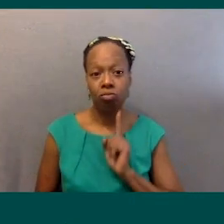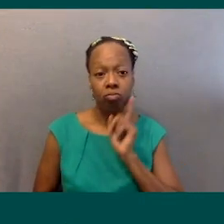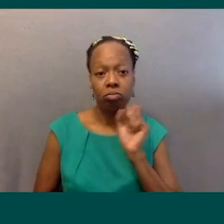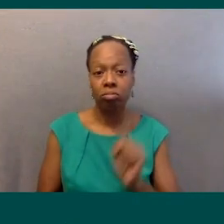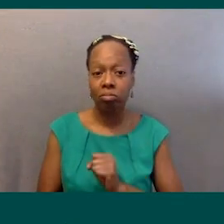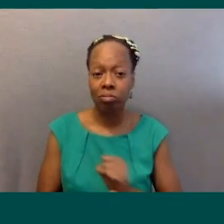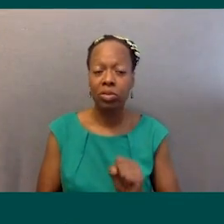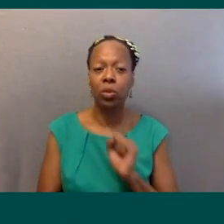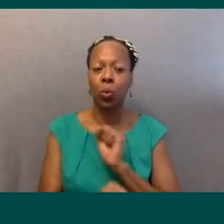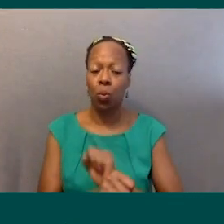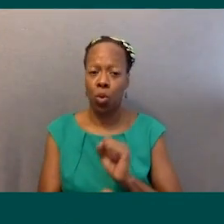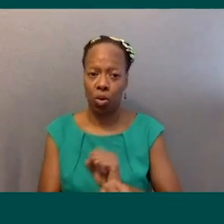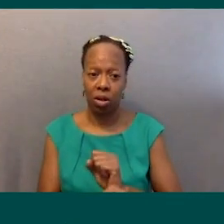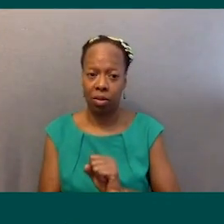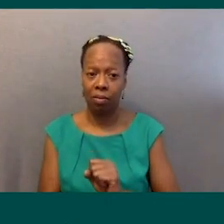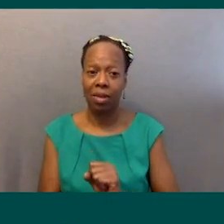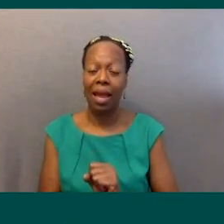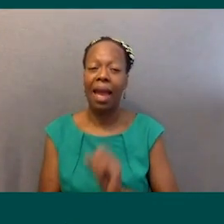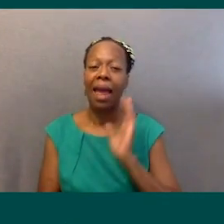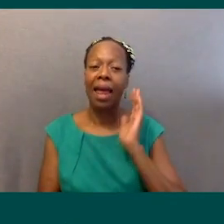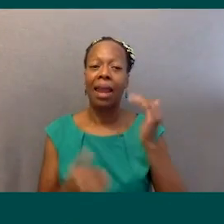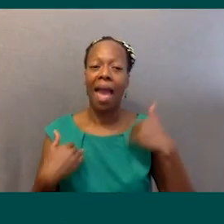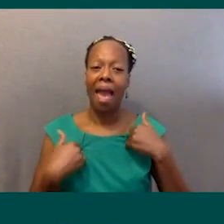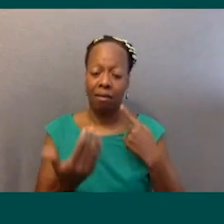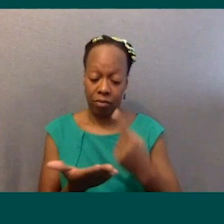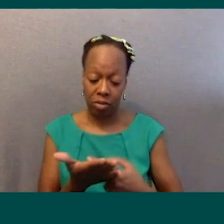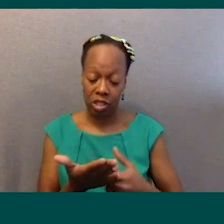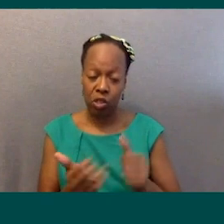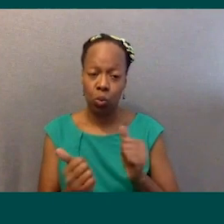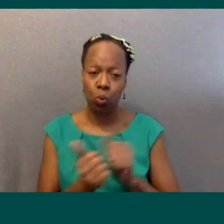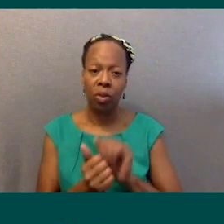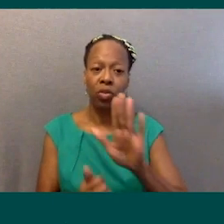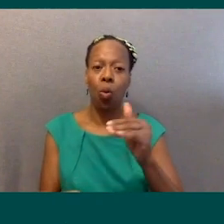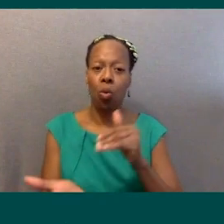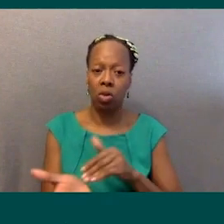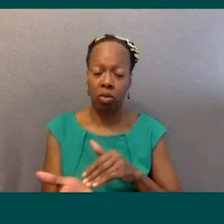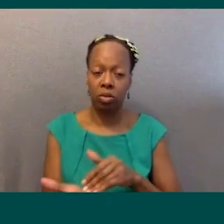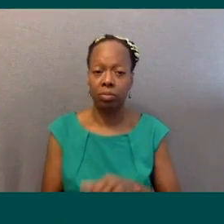after you discuss with your physician. And you bring up a good point